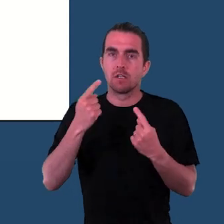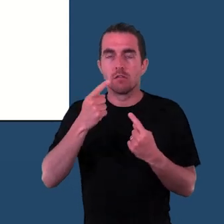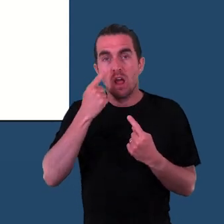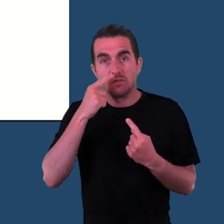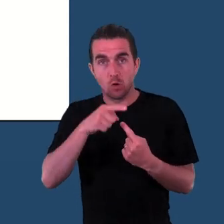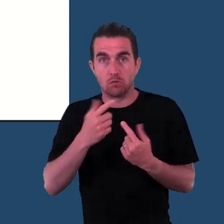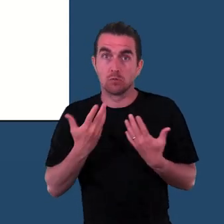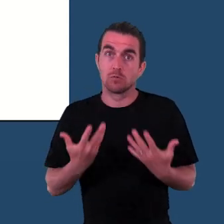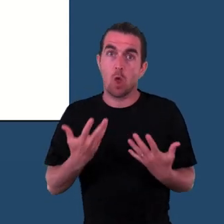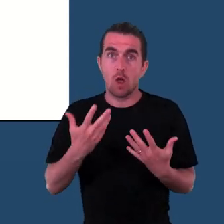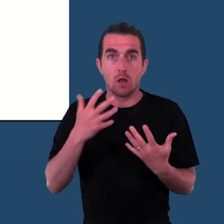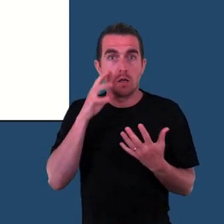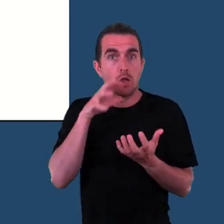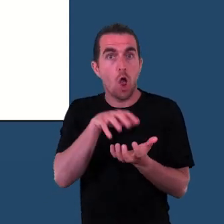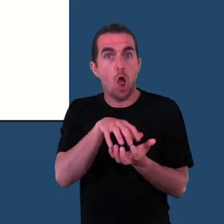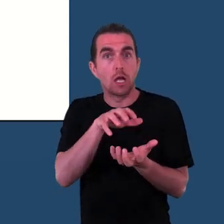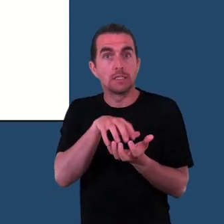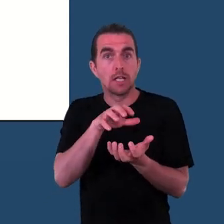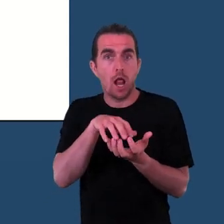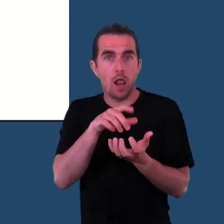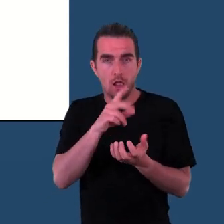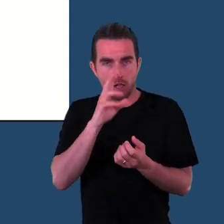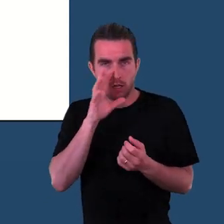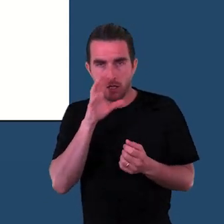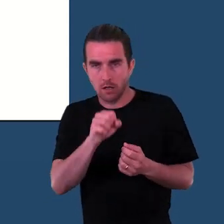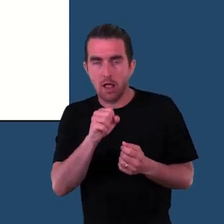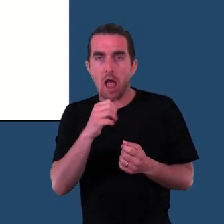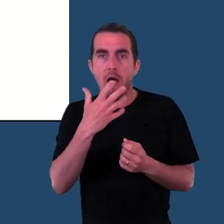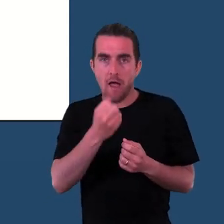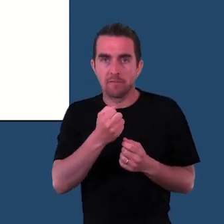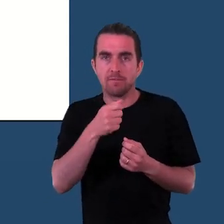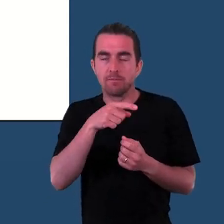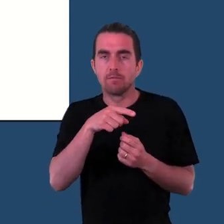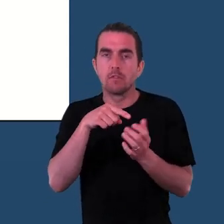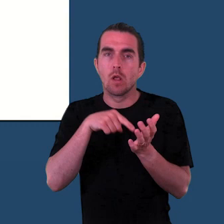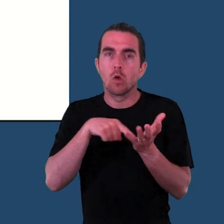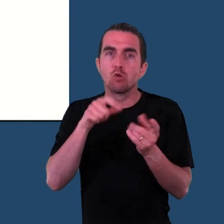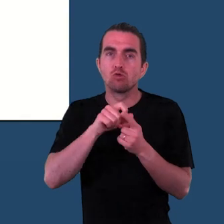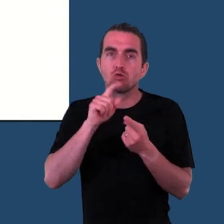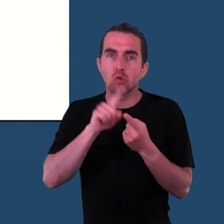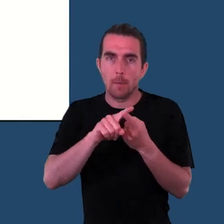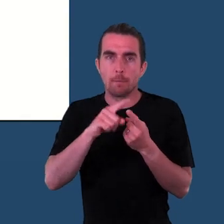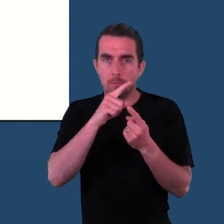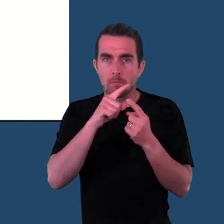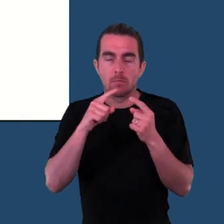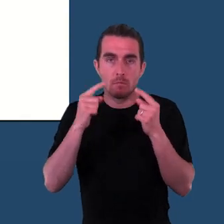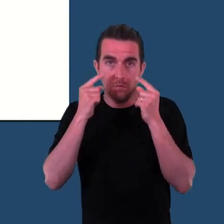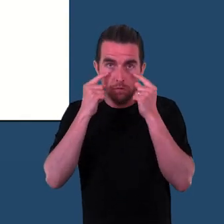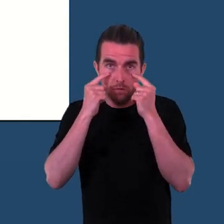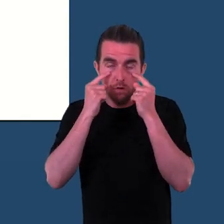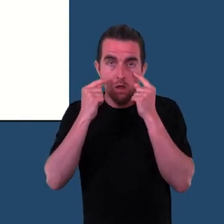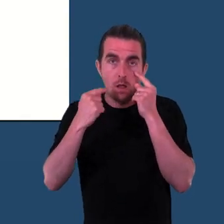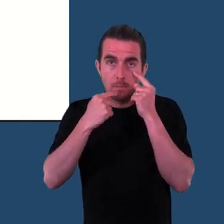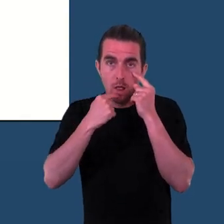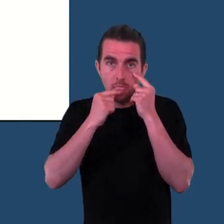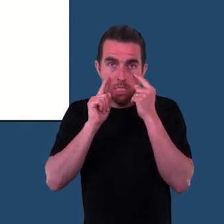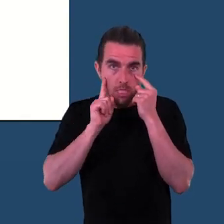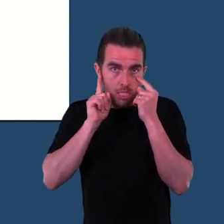is that if you look at a modern crocodile skull, you'll notice that there's a tube in the top of their roof of their mouth,